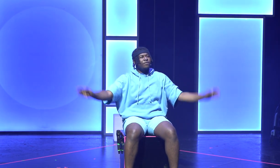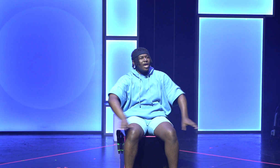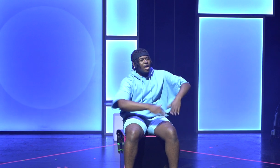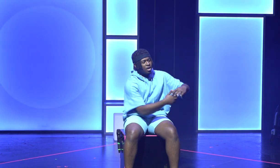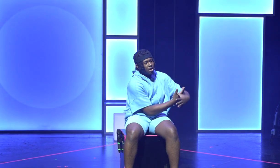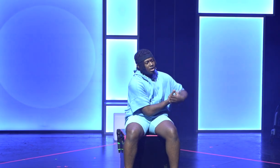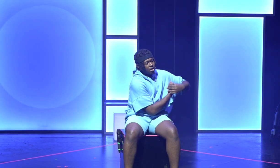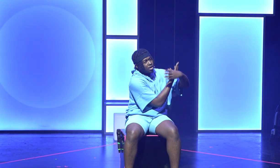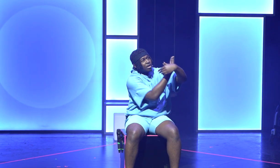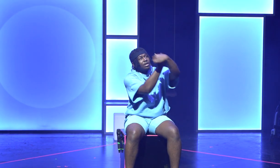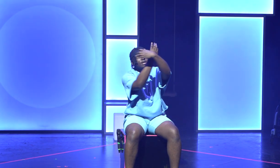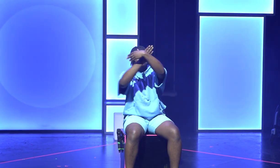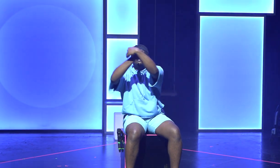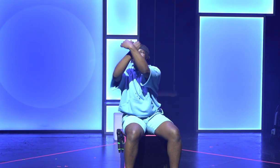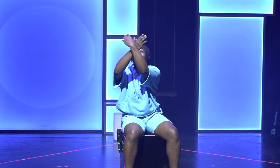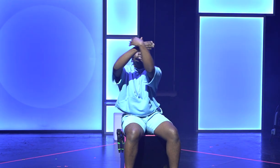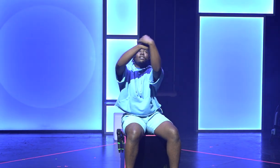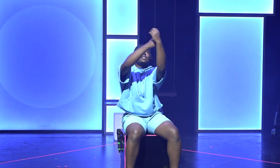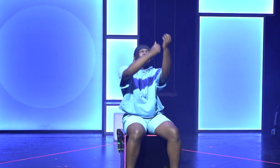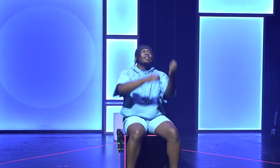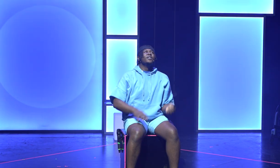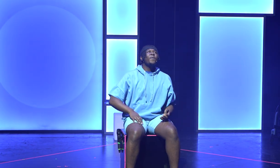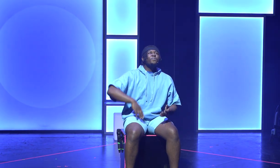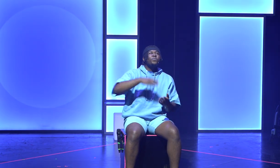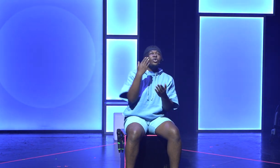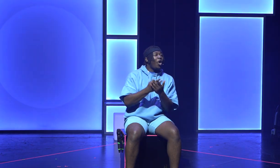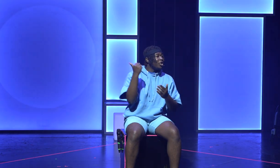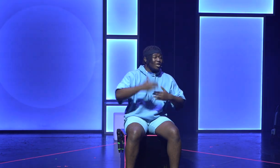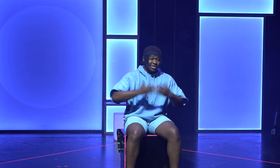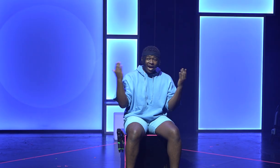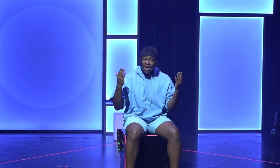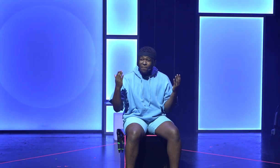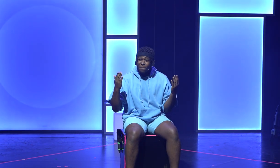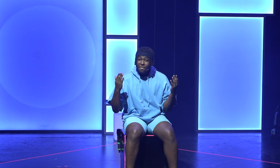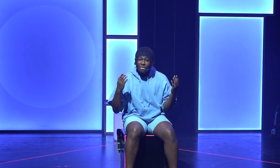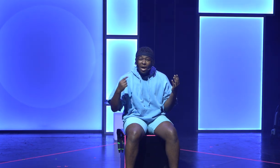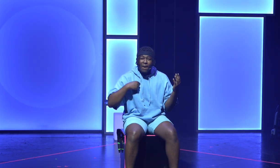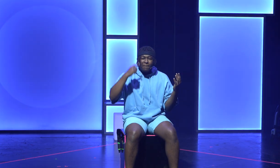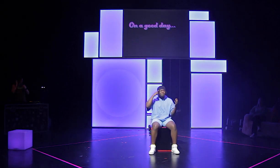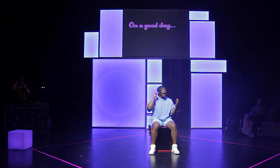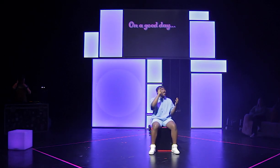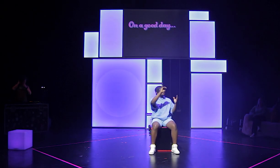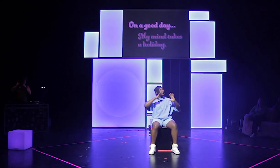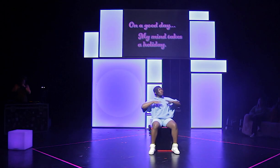a butterfly. [ # SOUND OF WINGS ] On a good day my mind takes